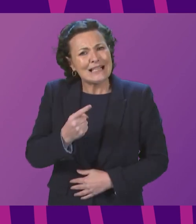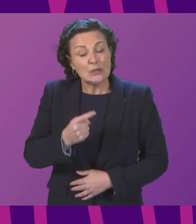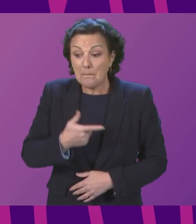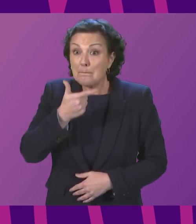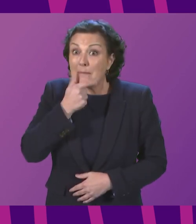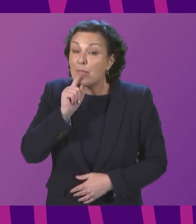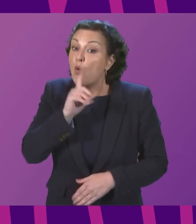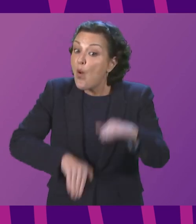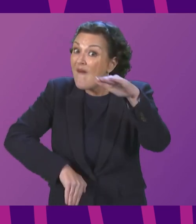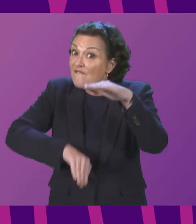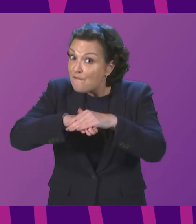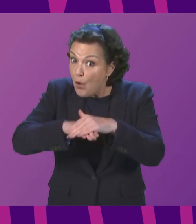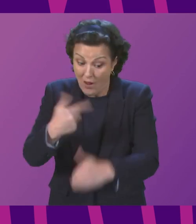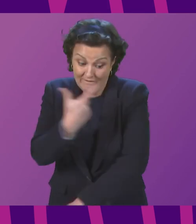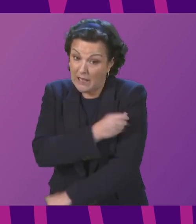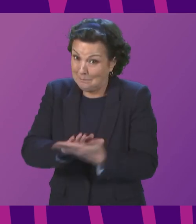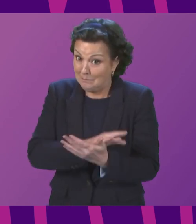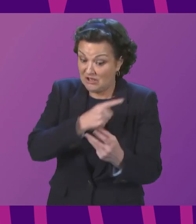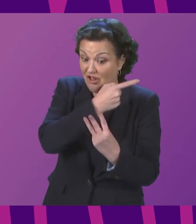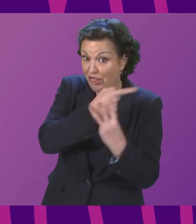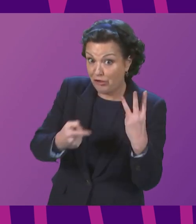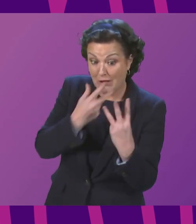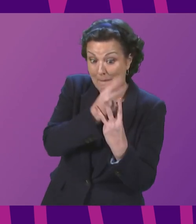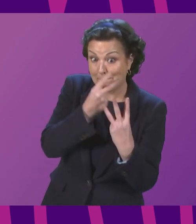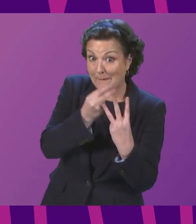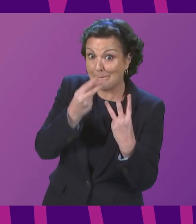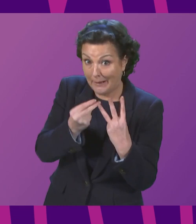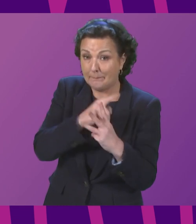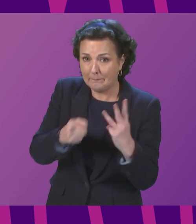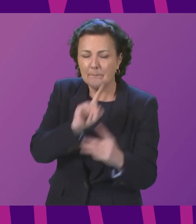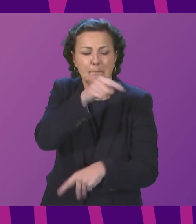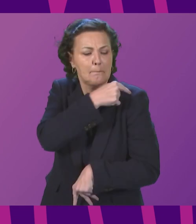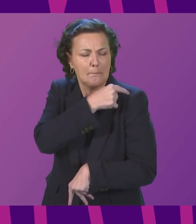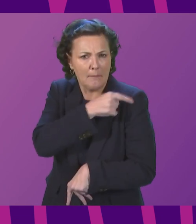who have tested positive but who themselves have a full week’s worth of negative lateral